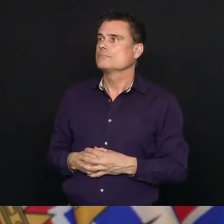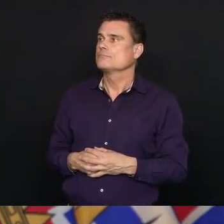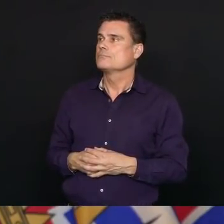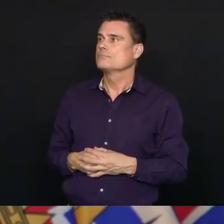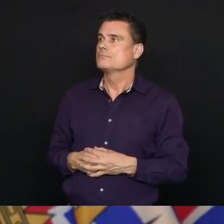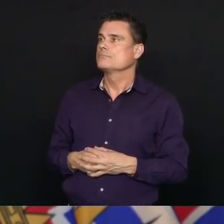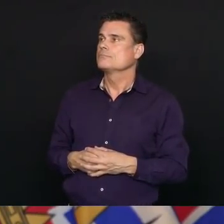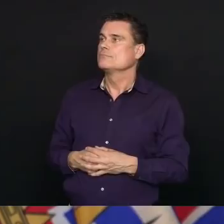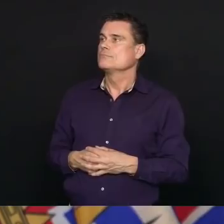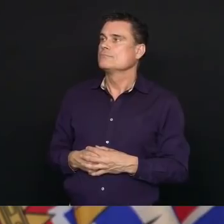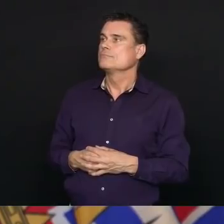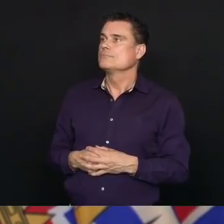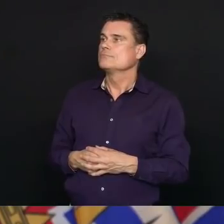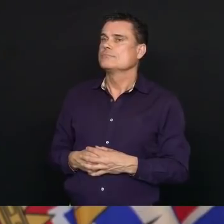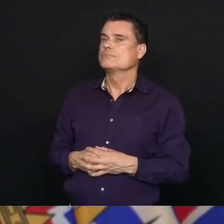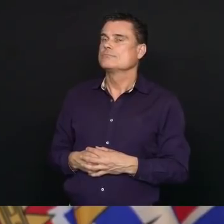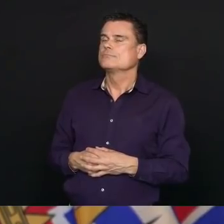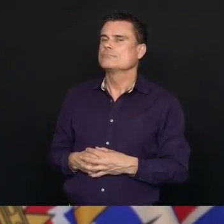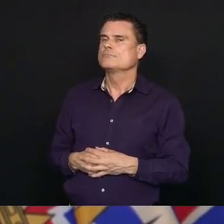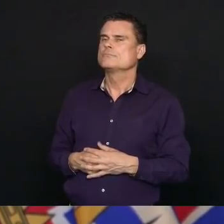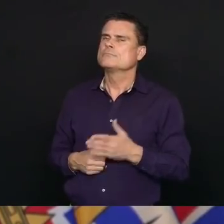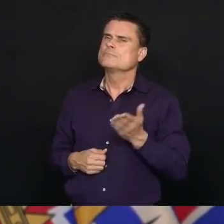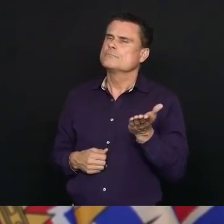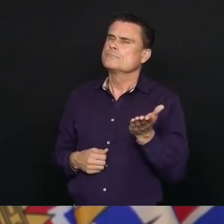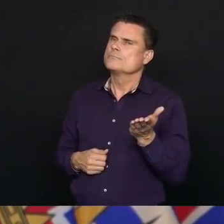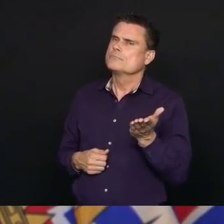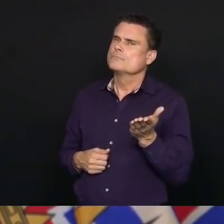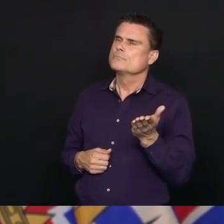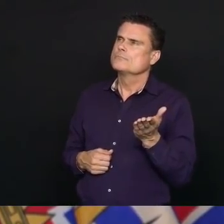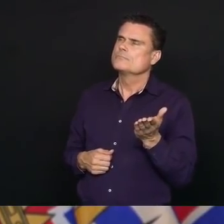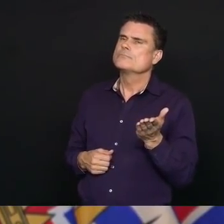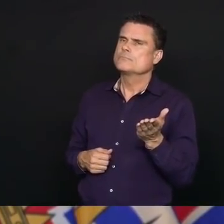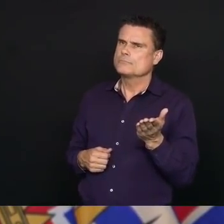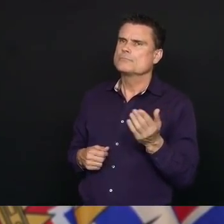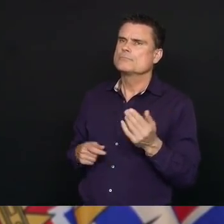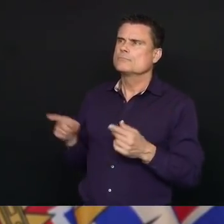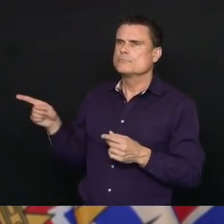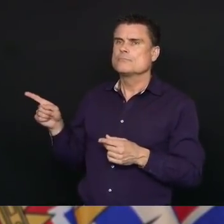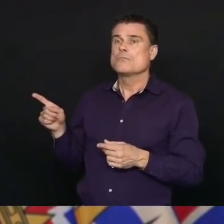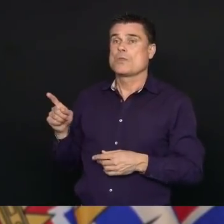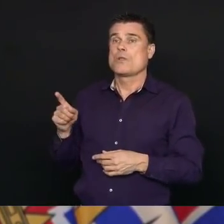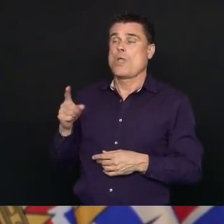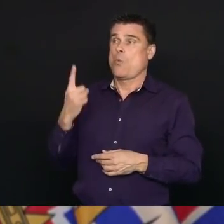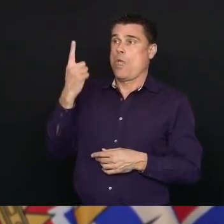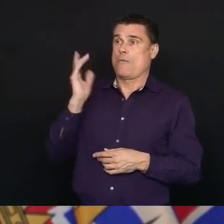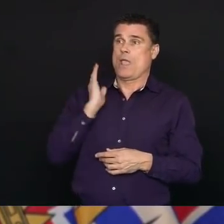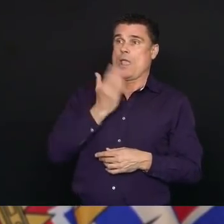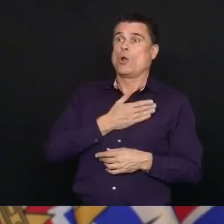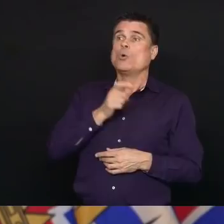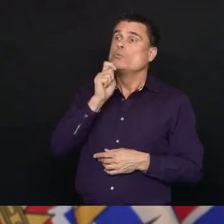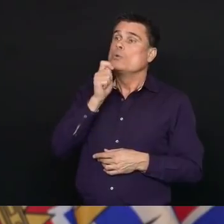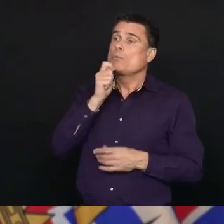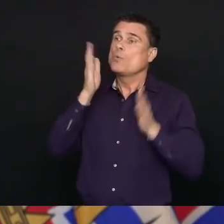Were working on a story tonight about being able to get the M 95 respiratory masks and one of our reporters was able to